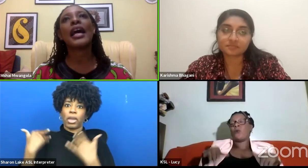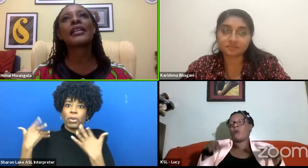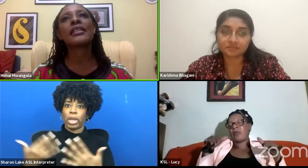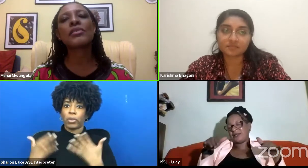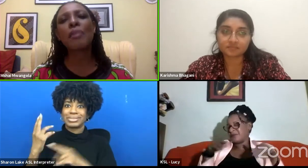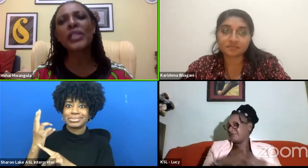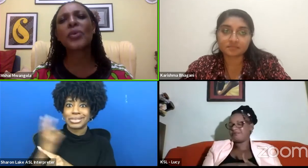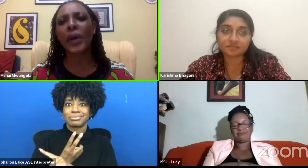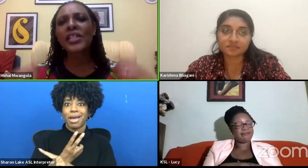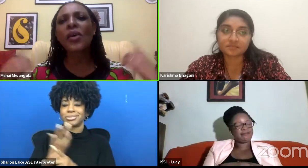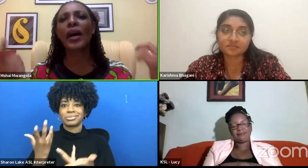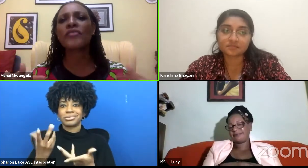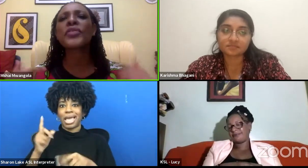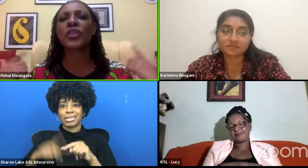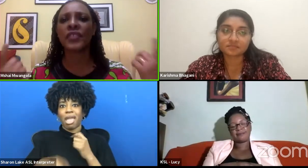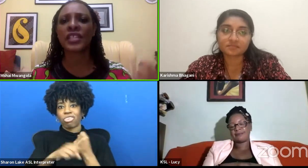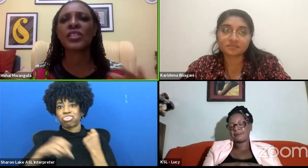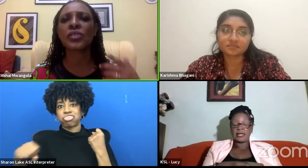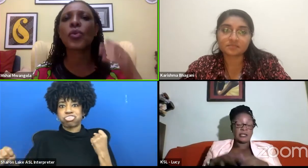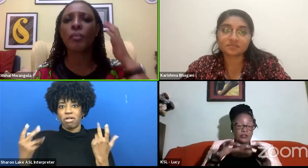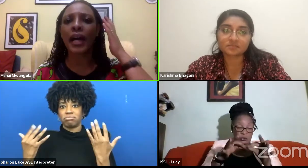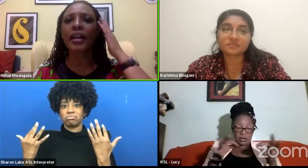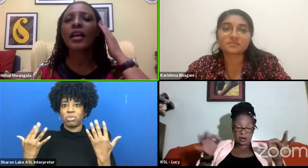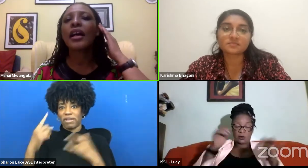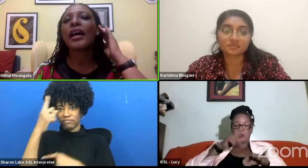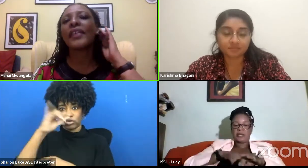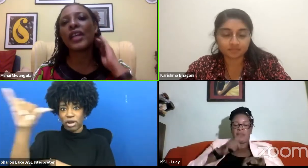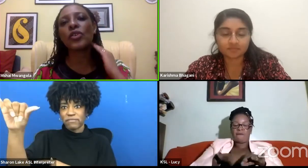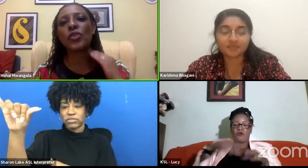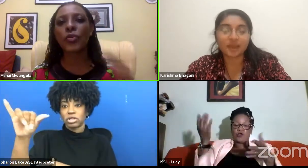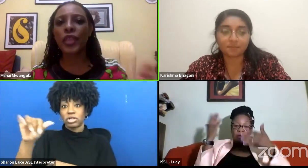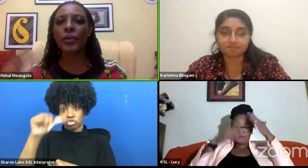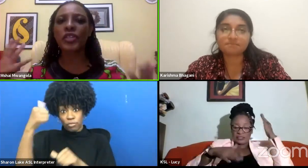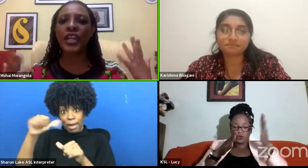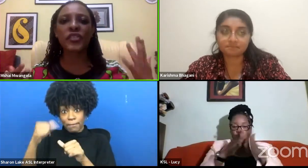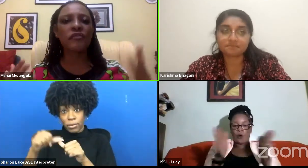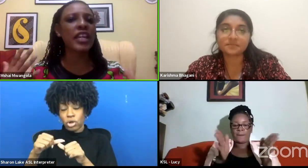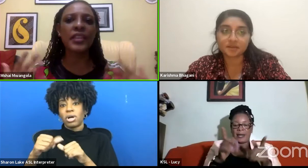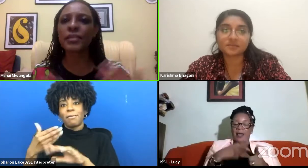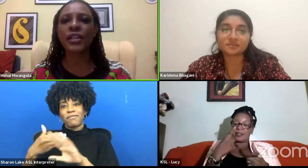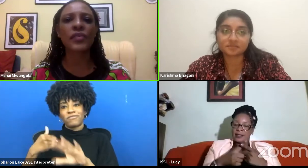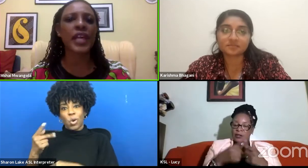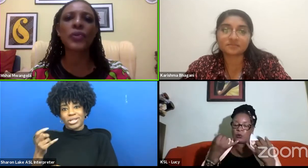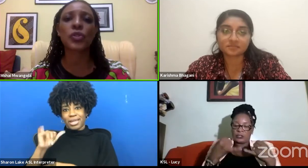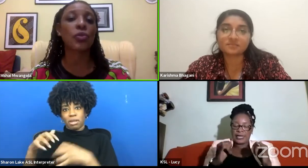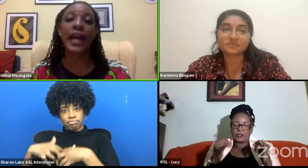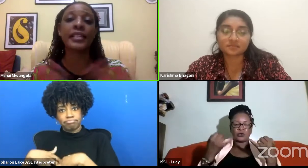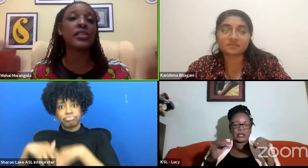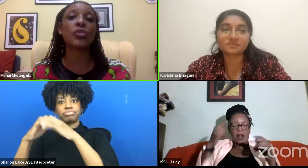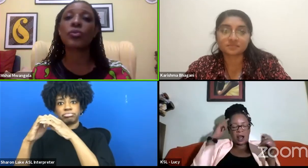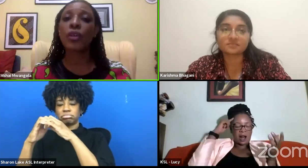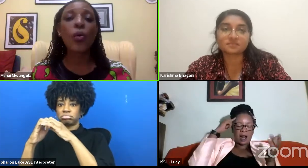And you remember it took quite a while for the universities to go back and then they were trying to figure themselves out so I didn't know